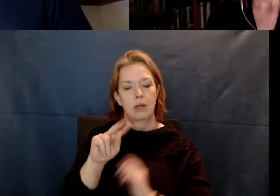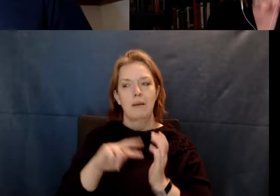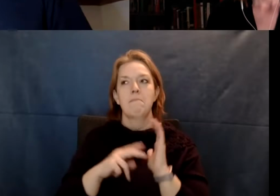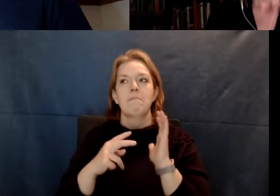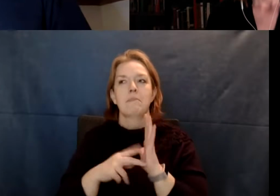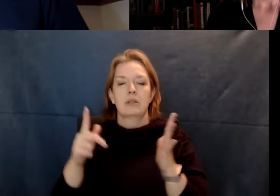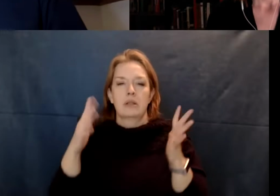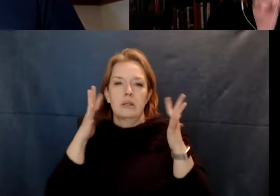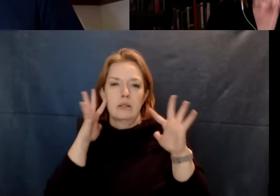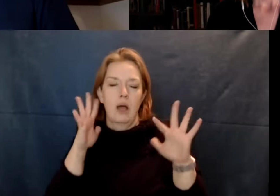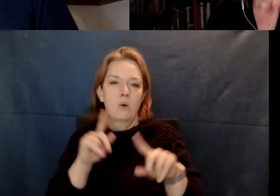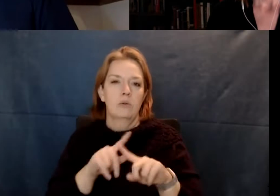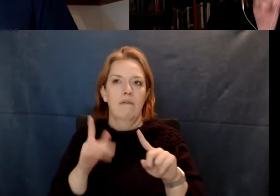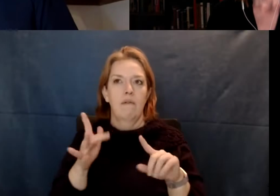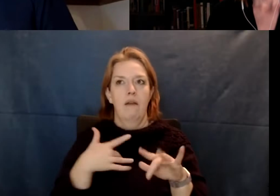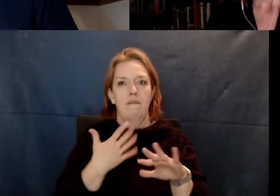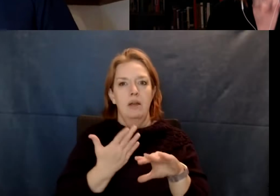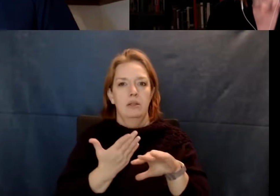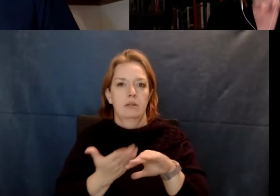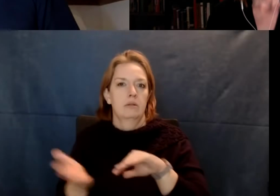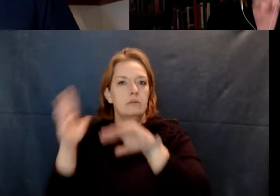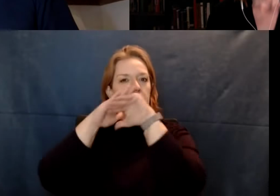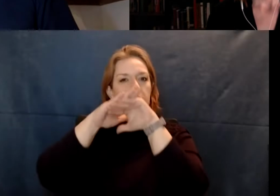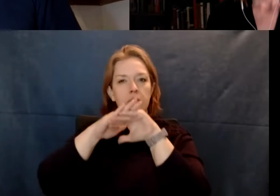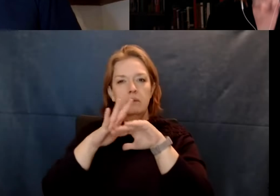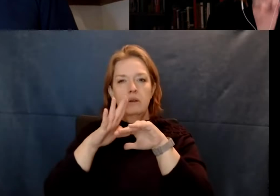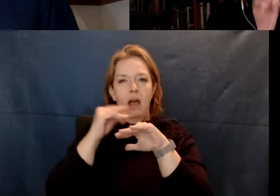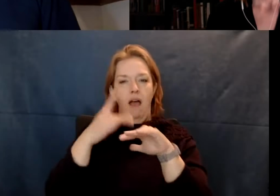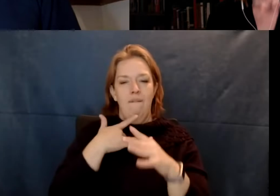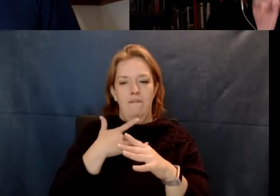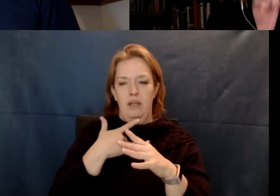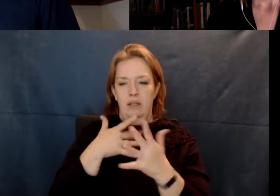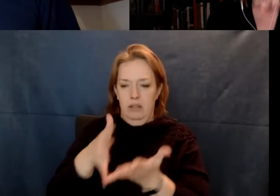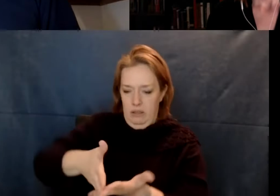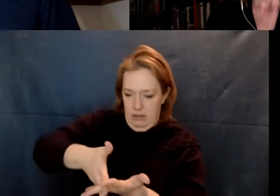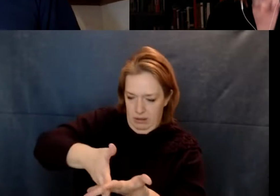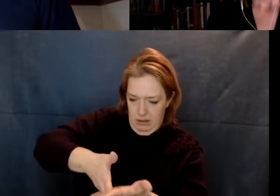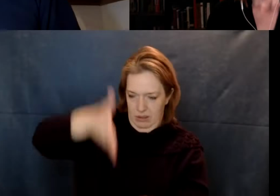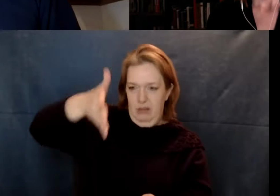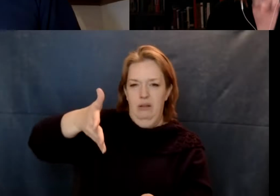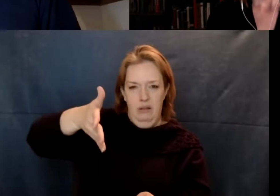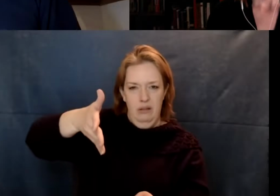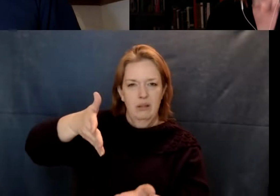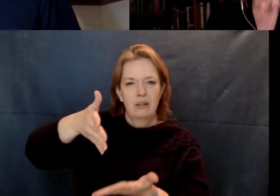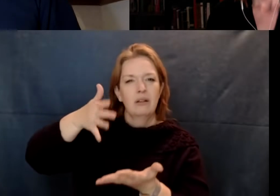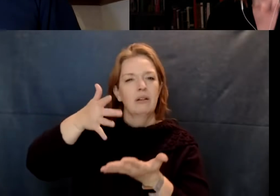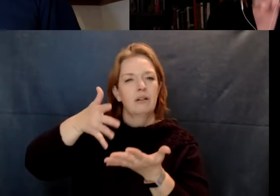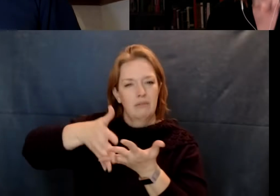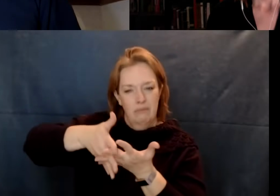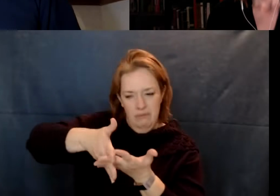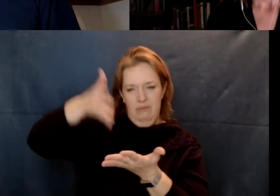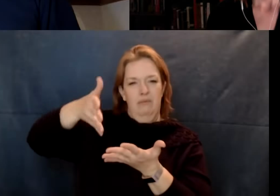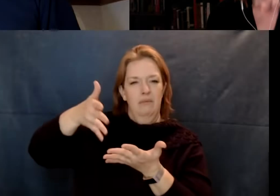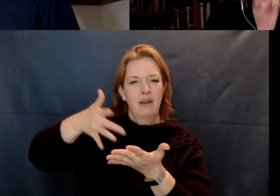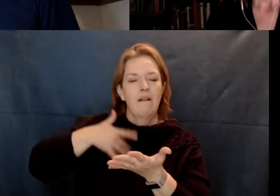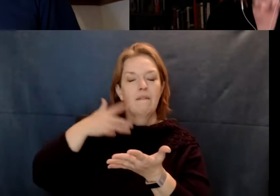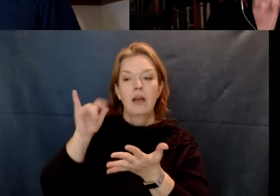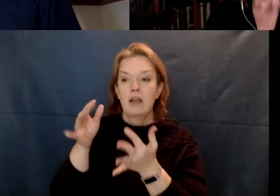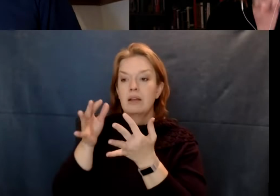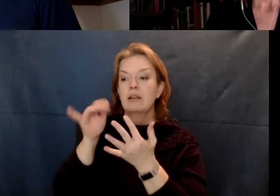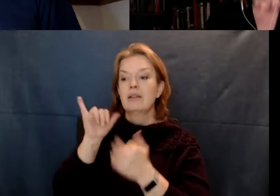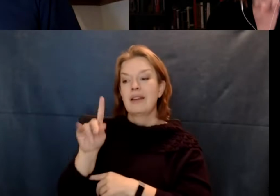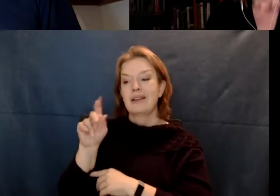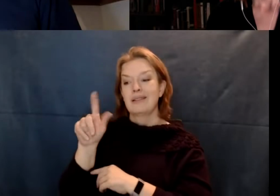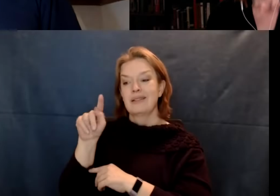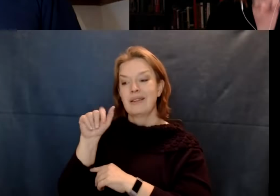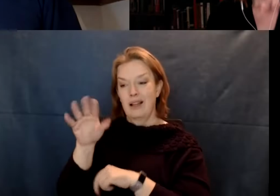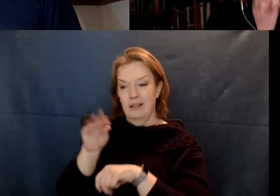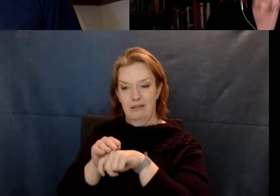I think with, in terms of the language falling apart, the delta contributes to that in staggering